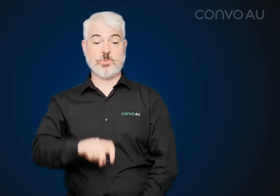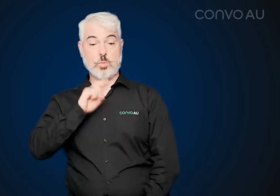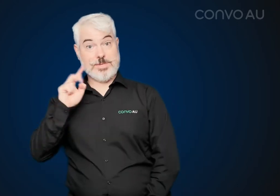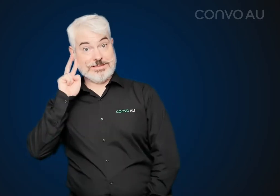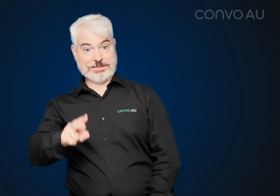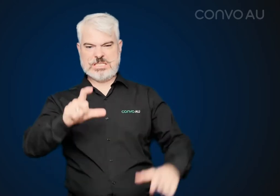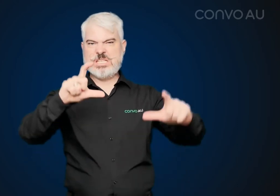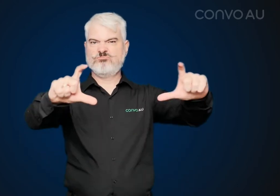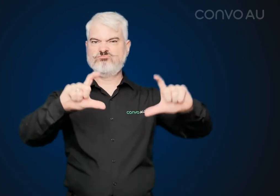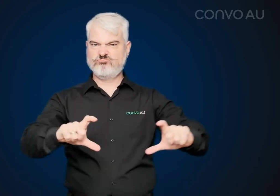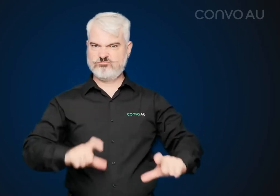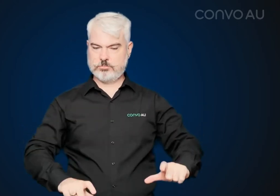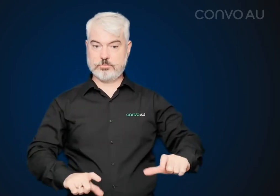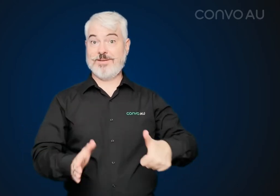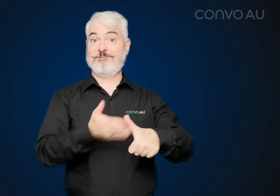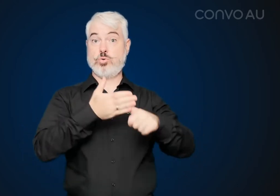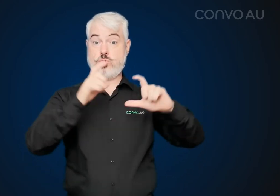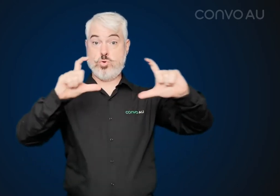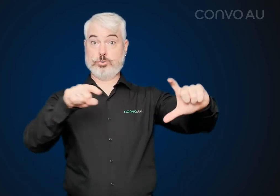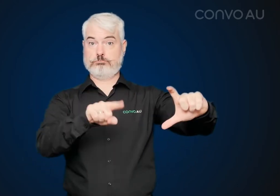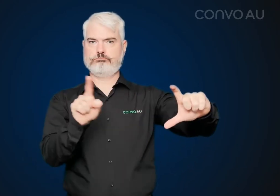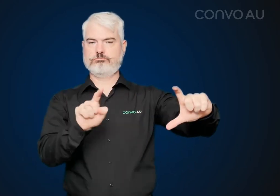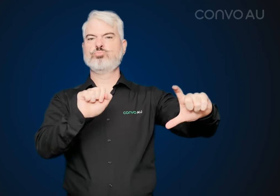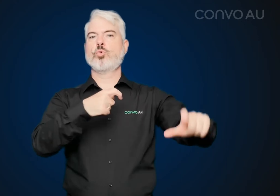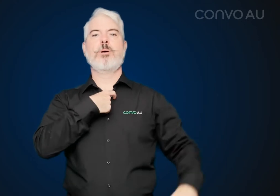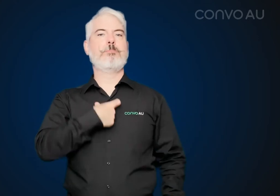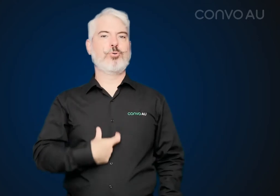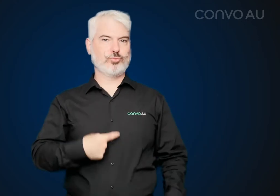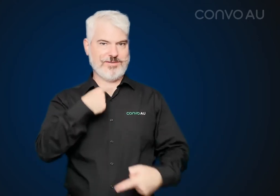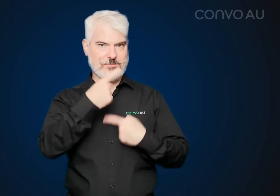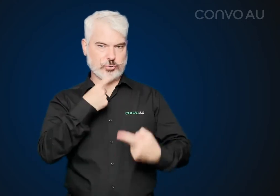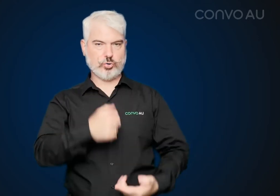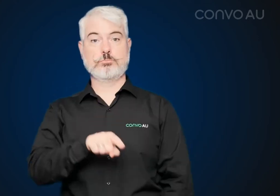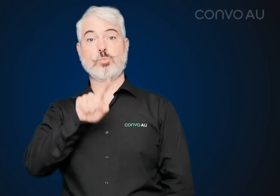The first part will ask you for your personal information